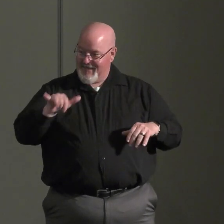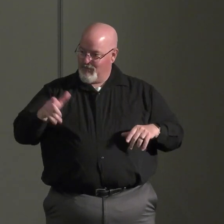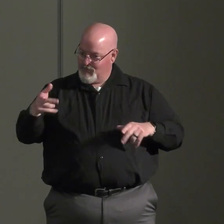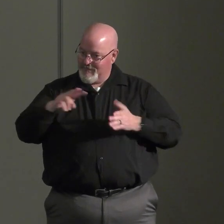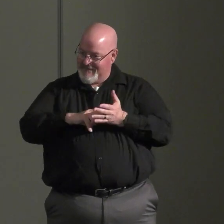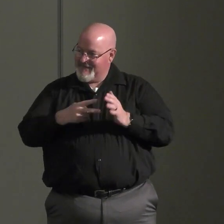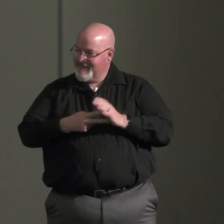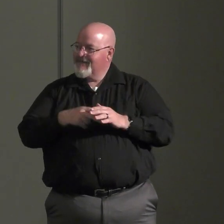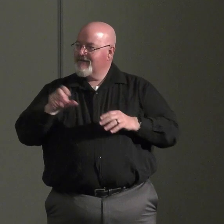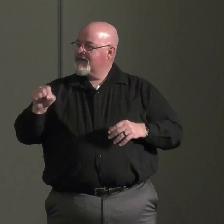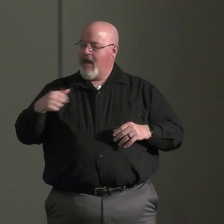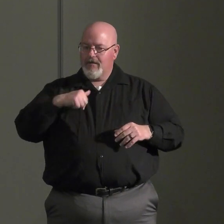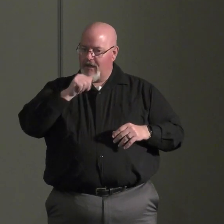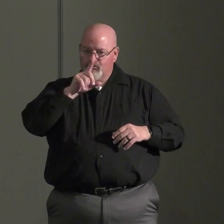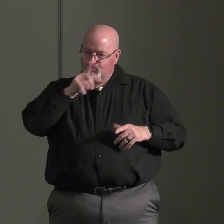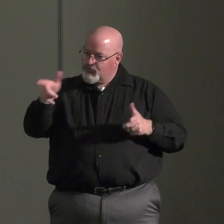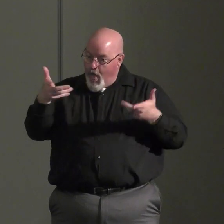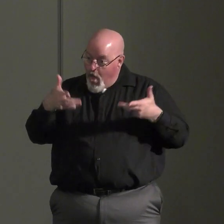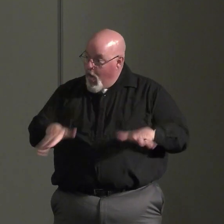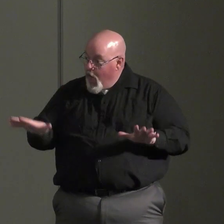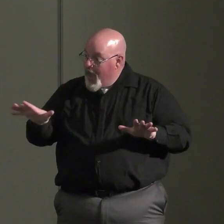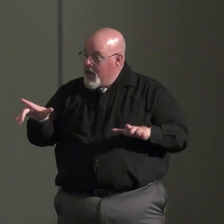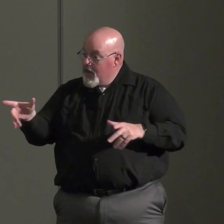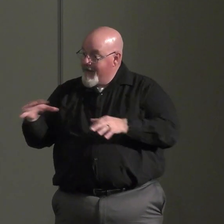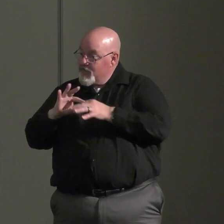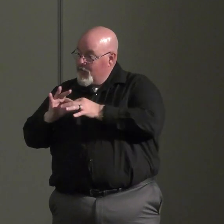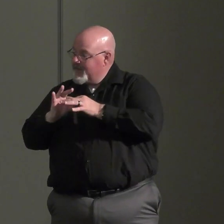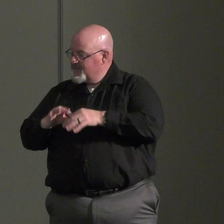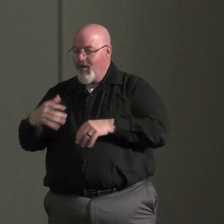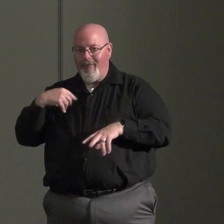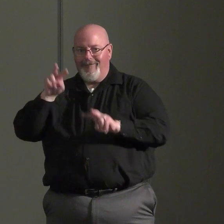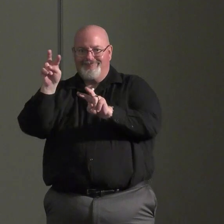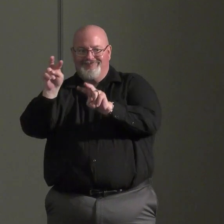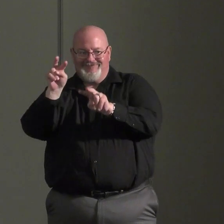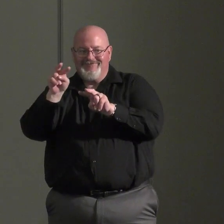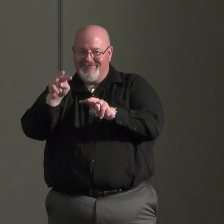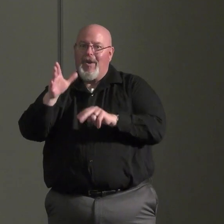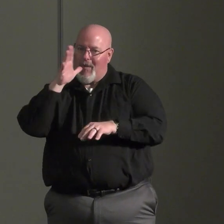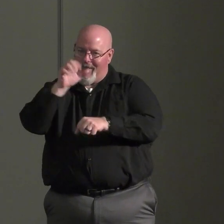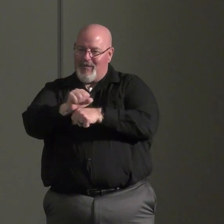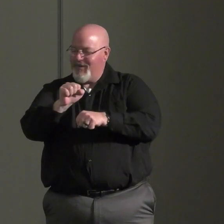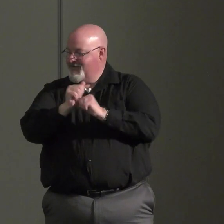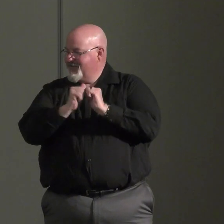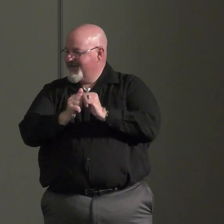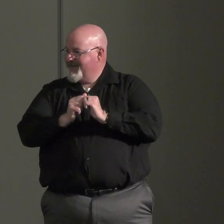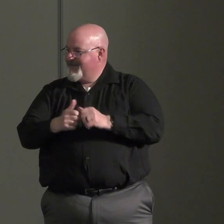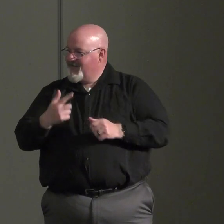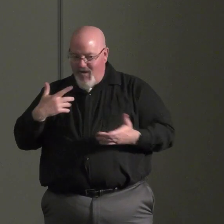I was not sure if you had a relationship. >> OLENKA: We look forward to. Next year we